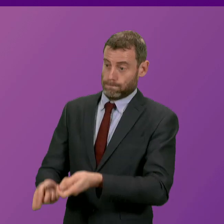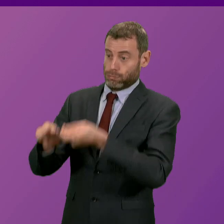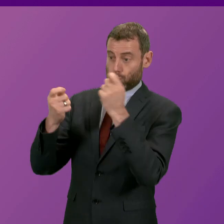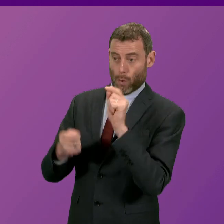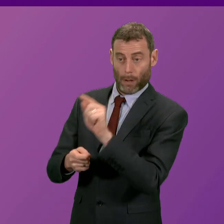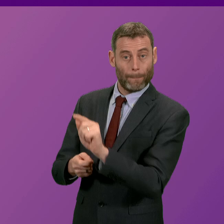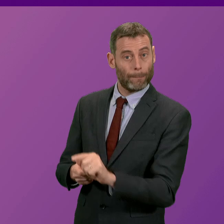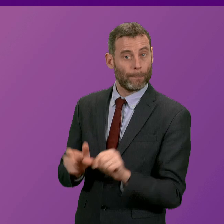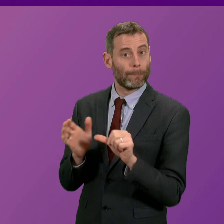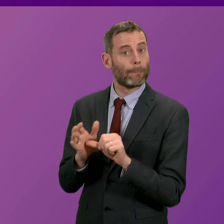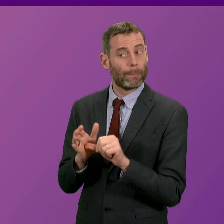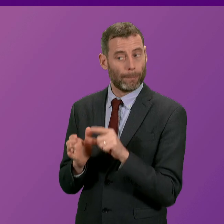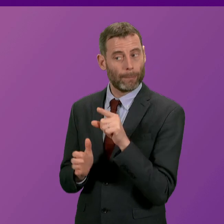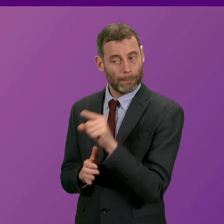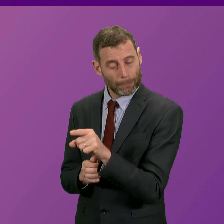Mr Cole-Hamilton has raised a number of issues with us,